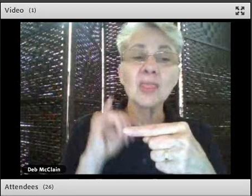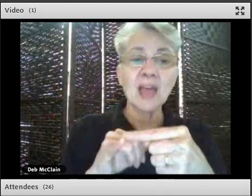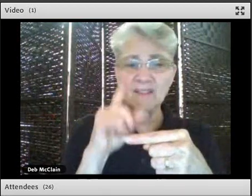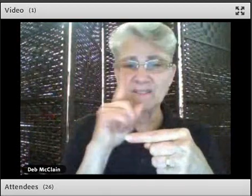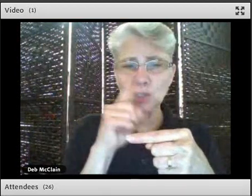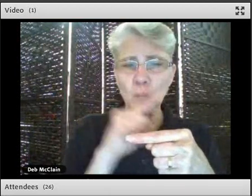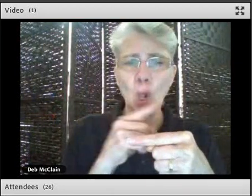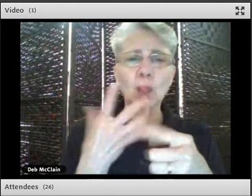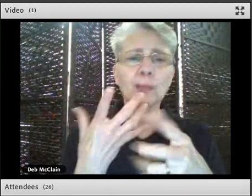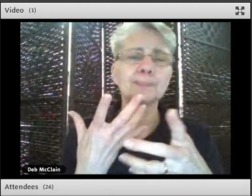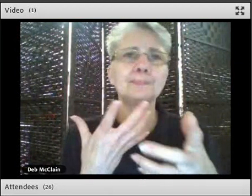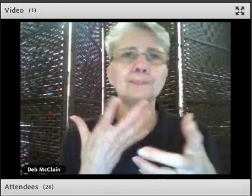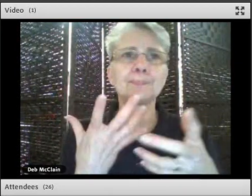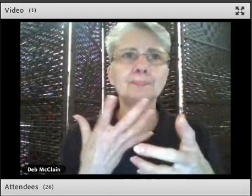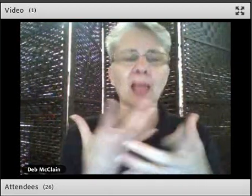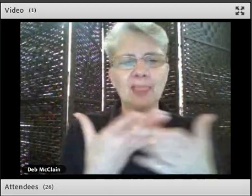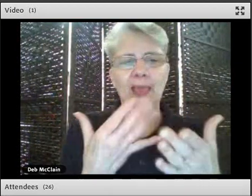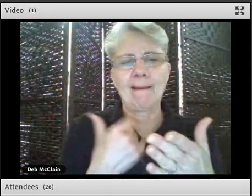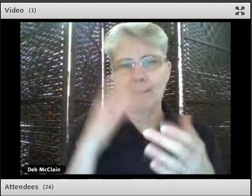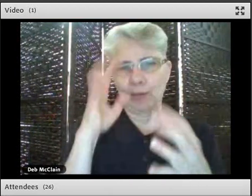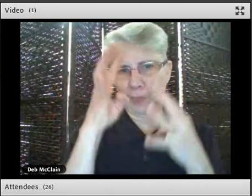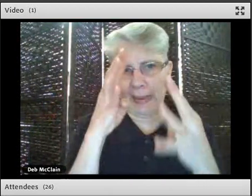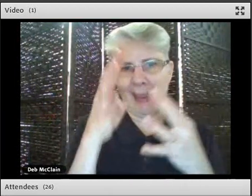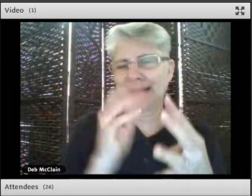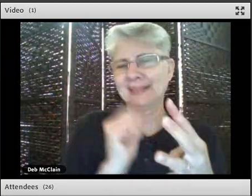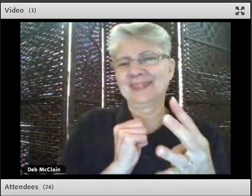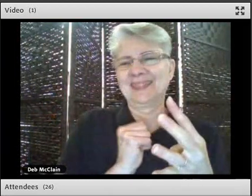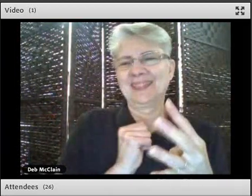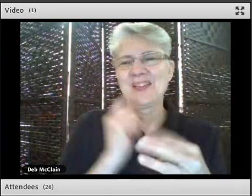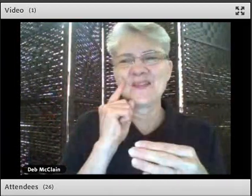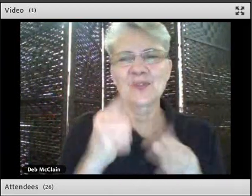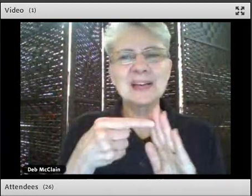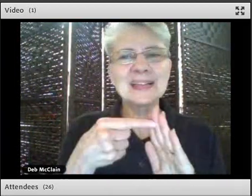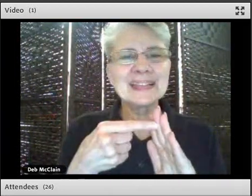But I decided that maybe we have an anniversary edition